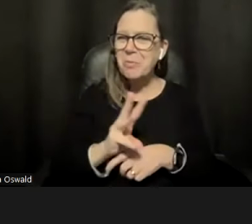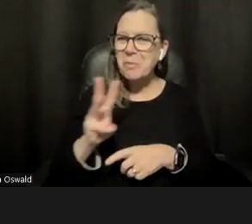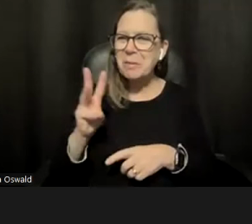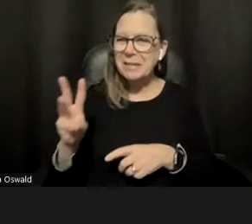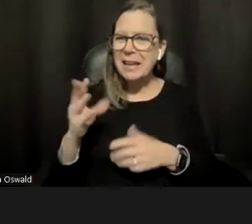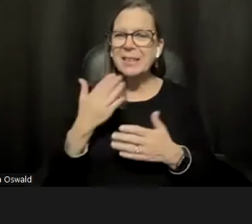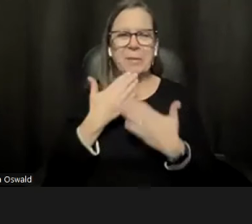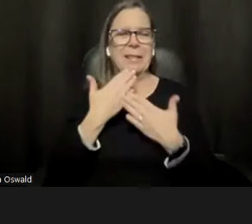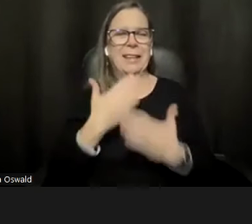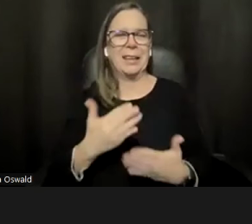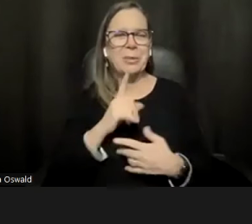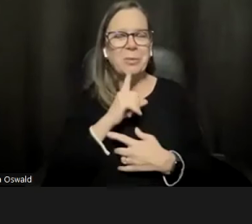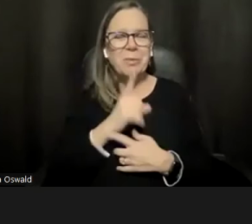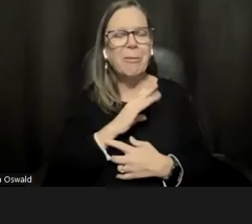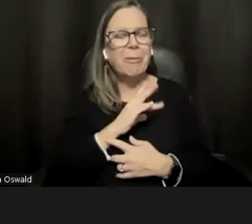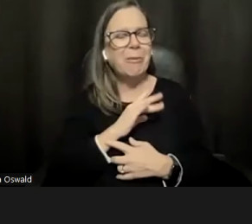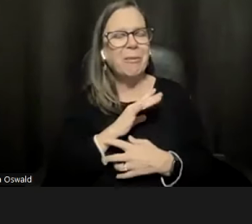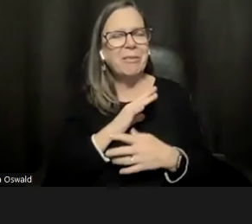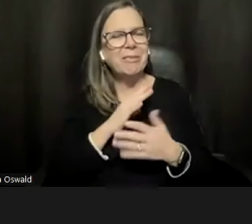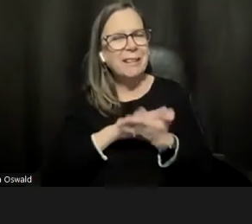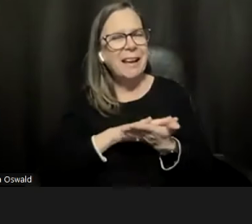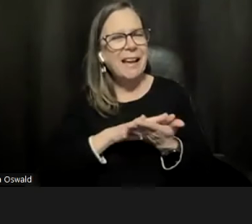It's another great way to reach out to people.